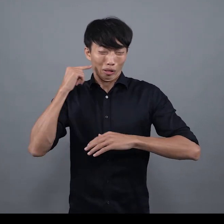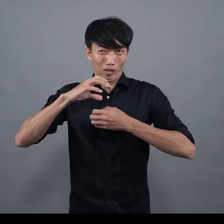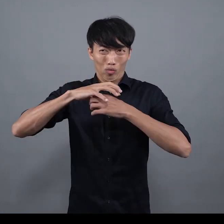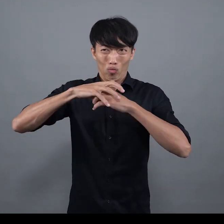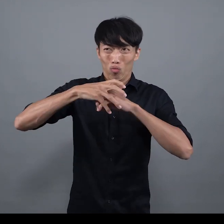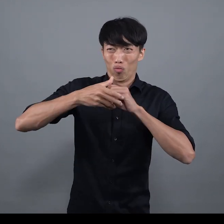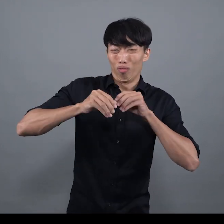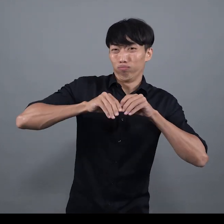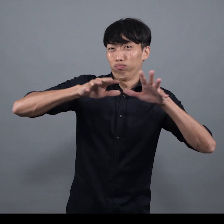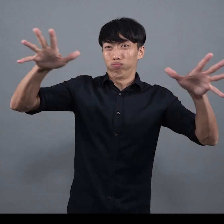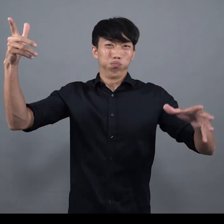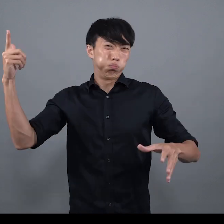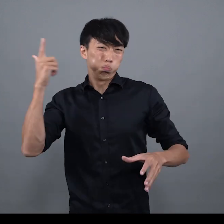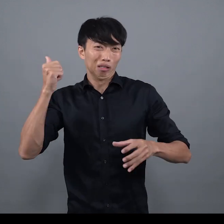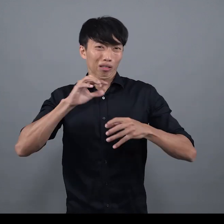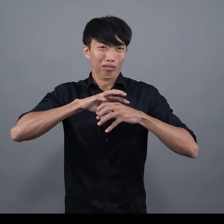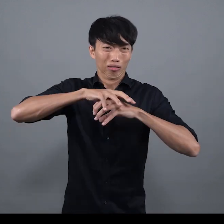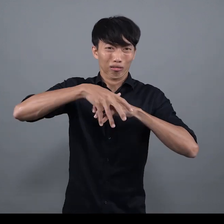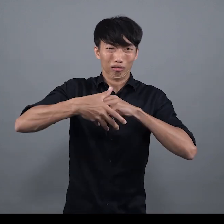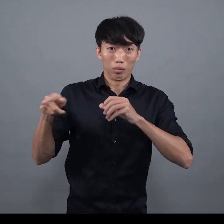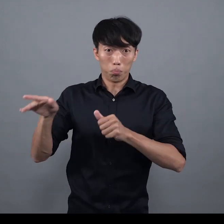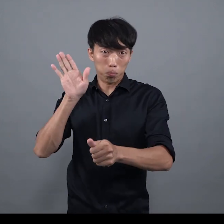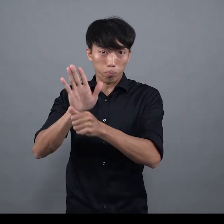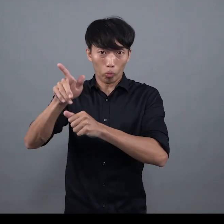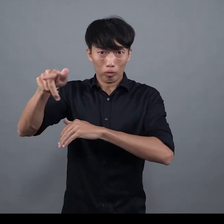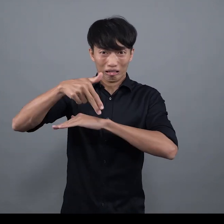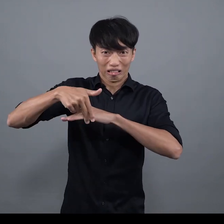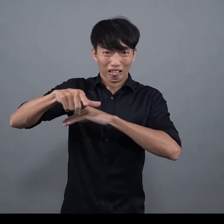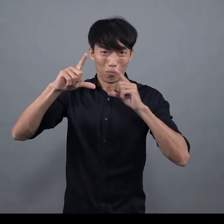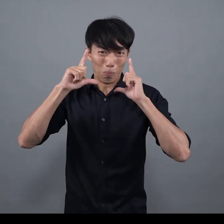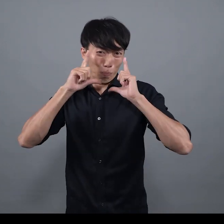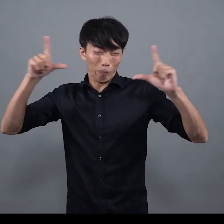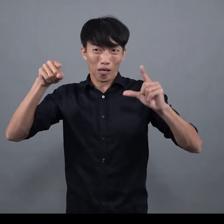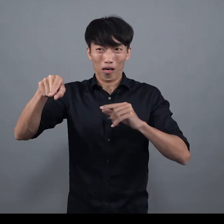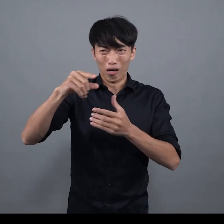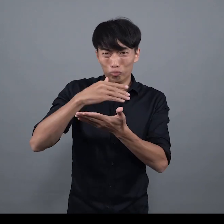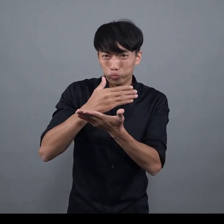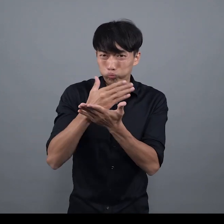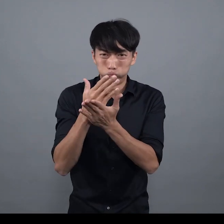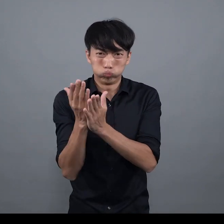IKKO YOKOYAMA： Kuramata’s furniture works are more known internationally with his Memphis [Group] work and other products